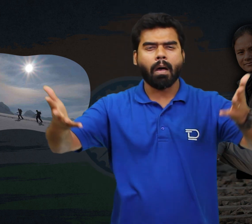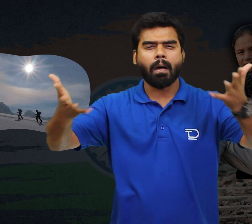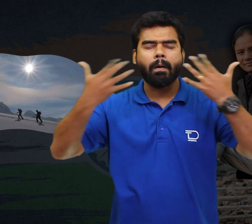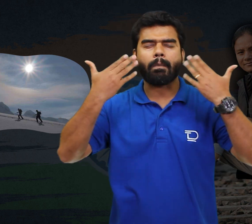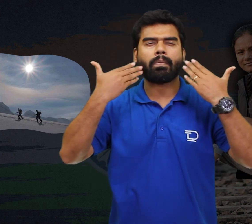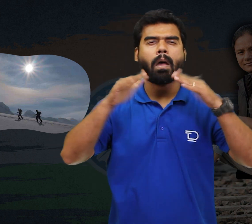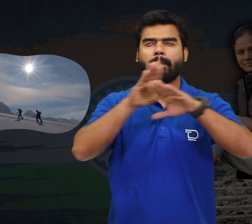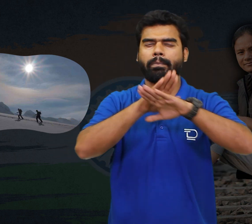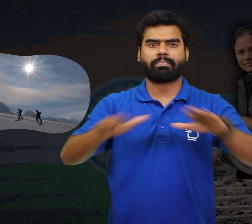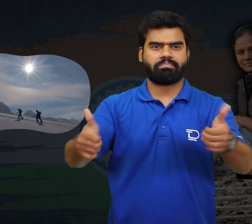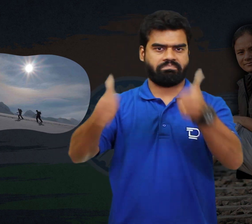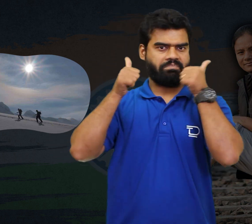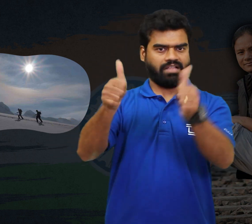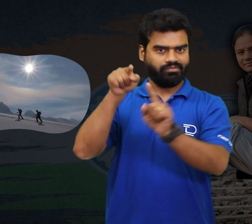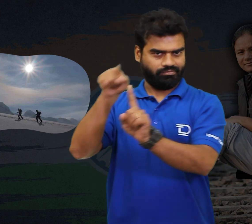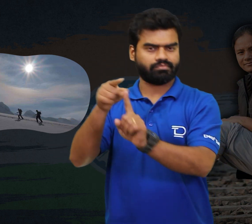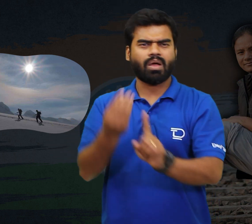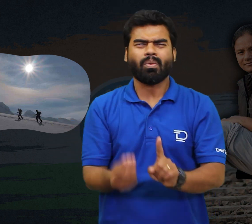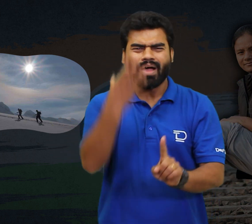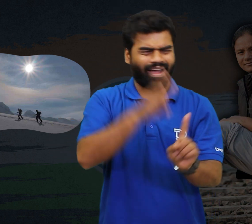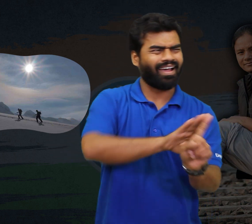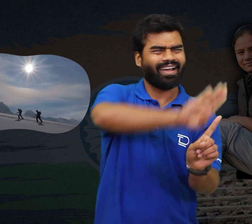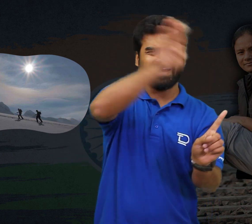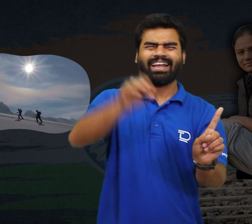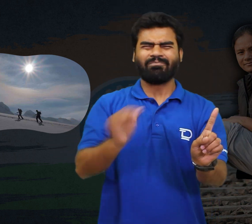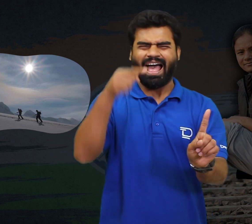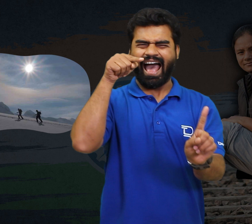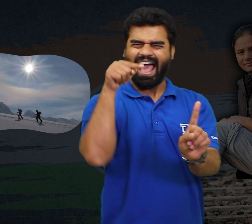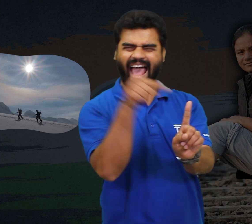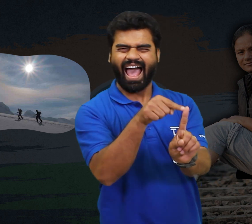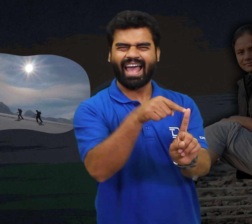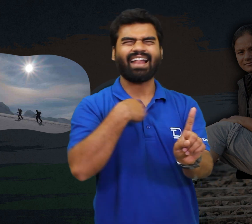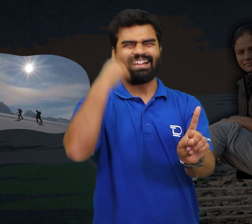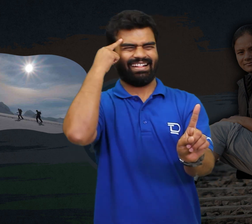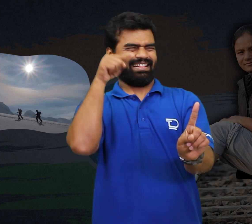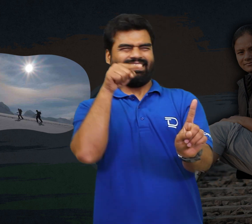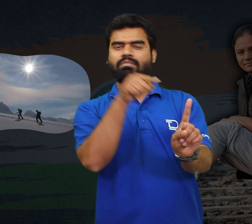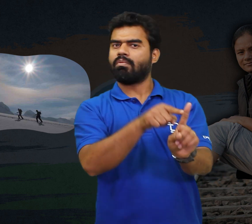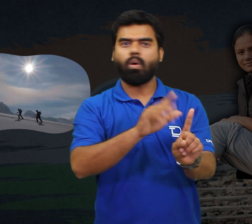Most of the climbing is done at night.